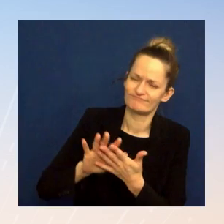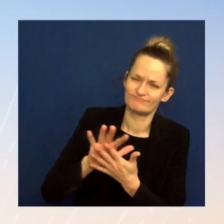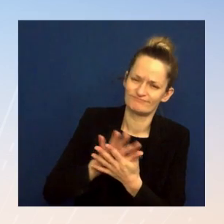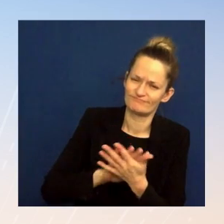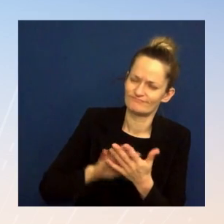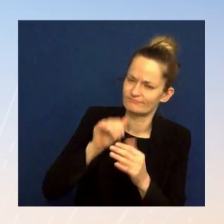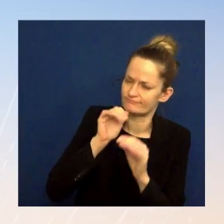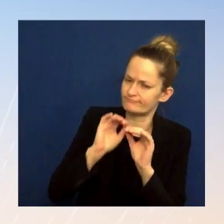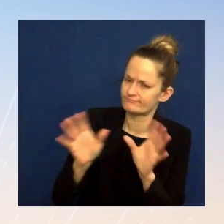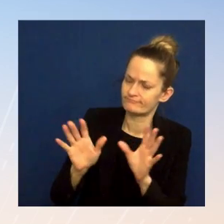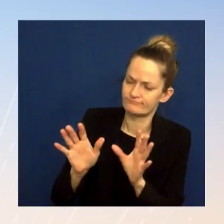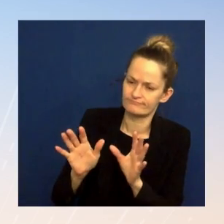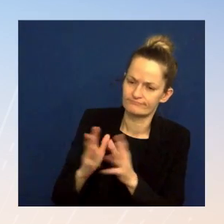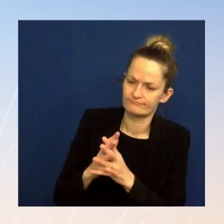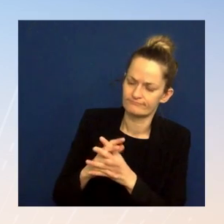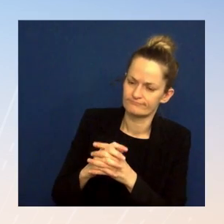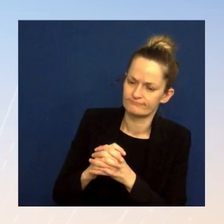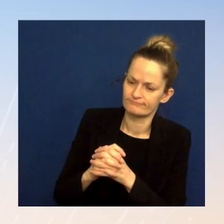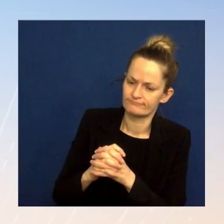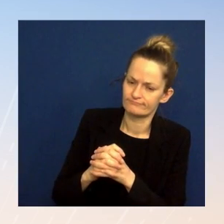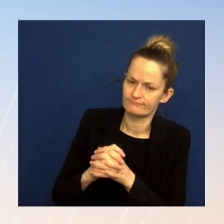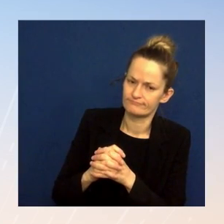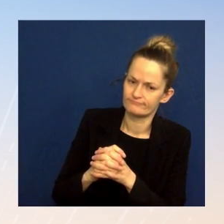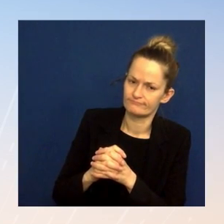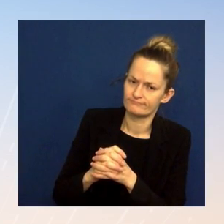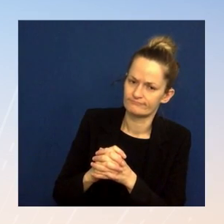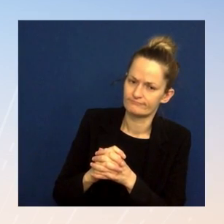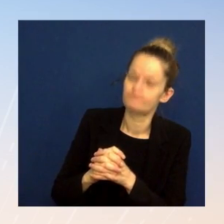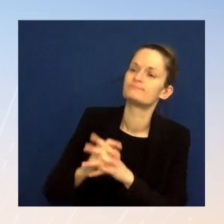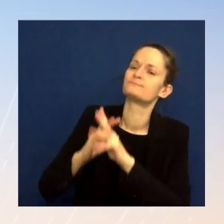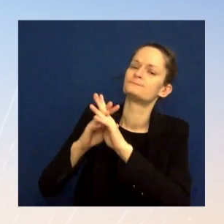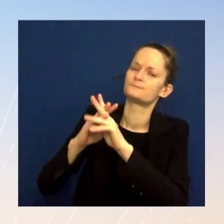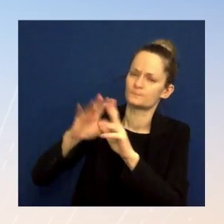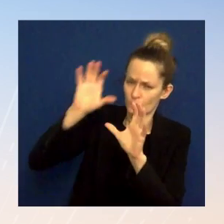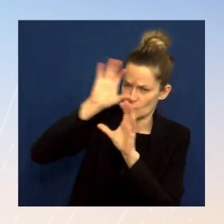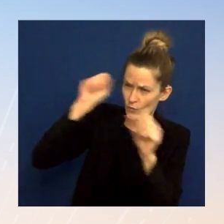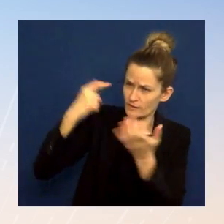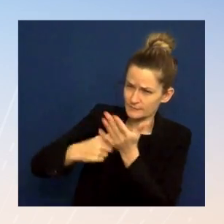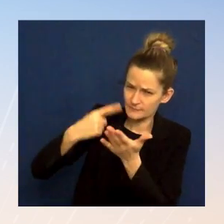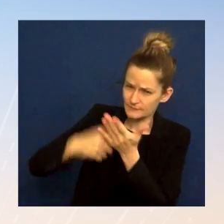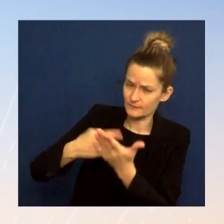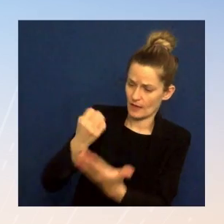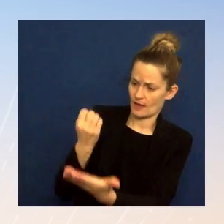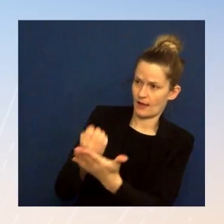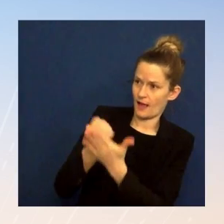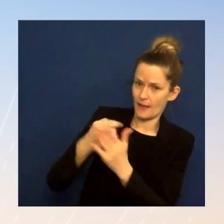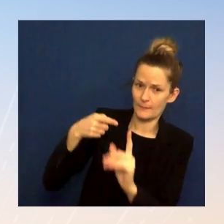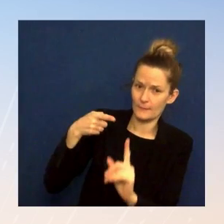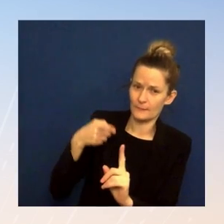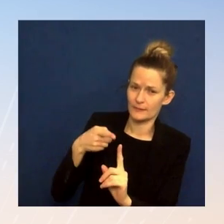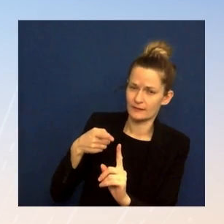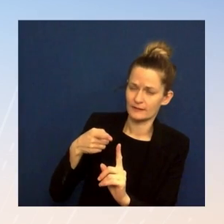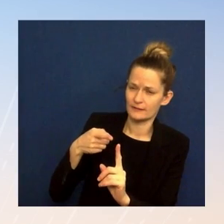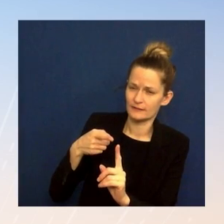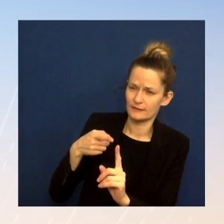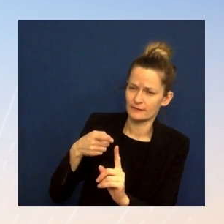The President has said that economic coop- -- I'm sorry, economic competition with China is the future.